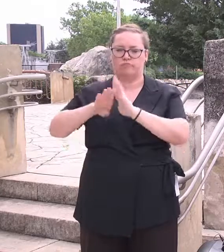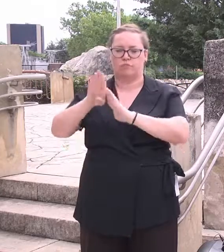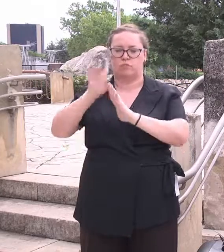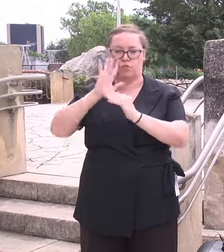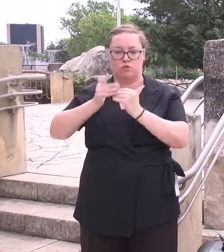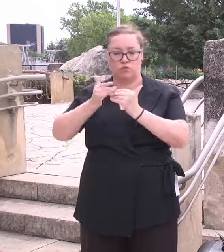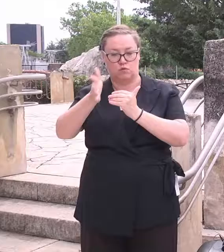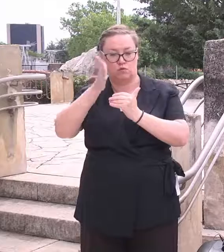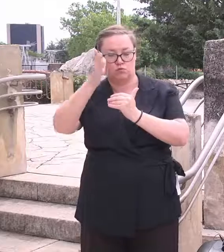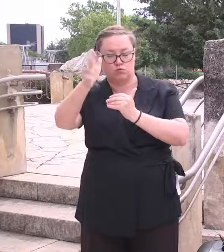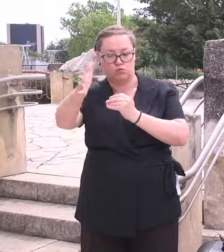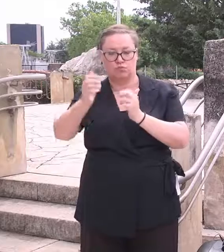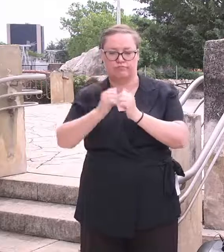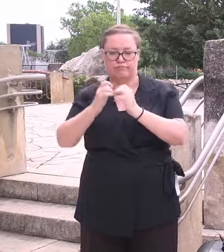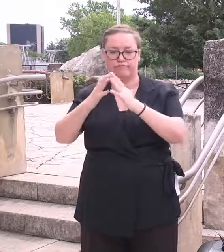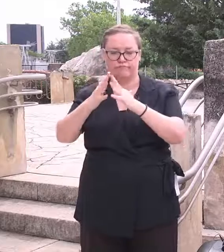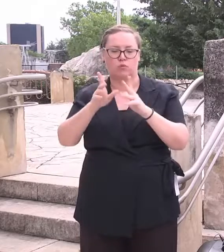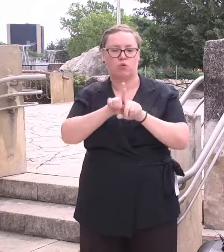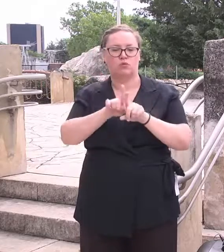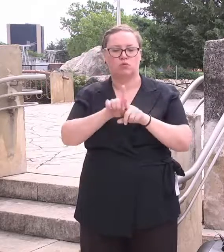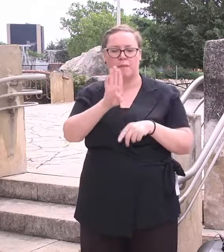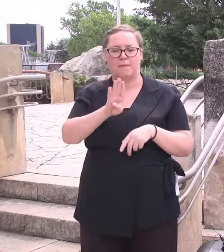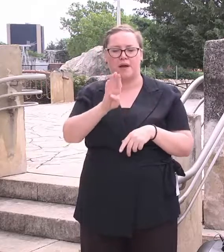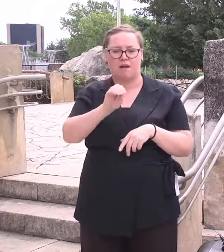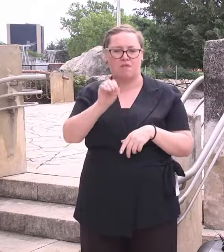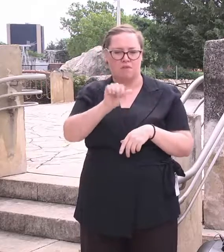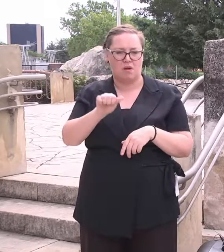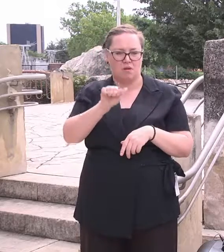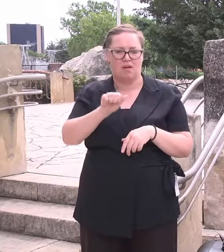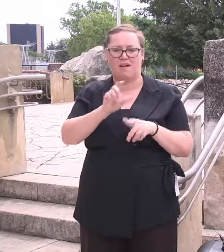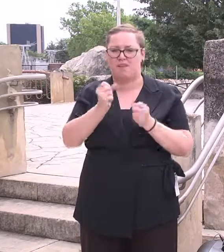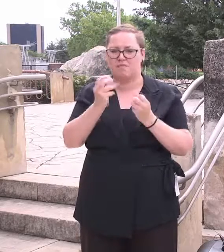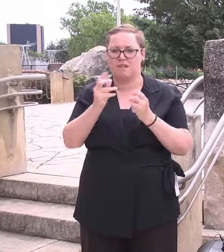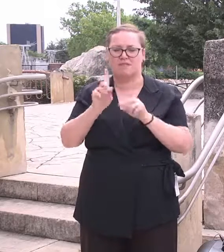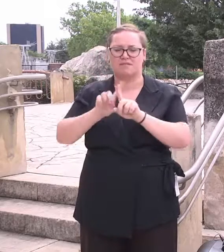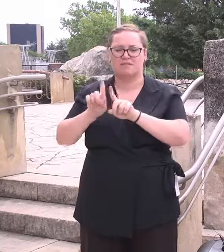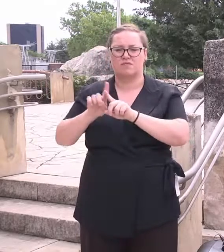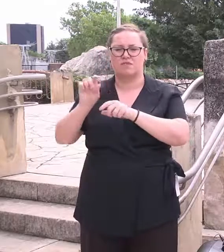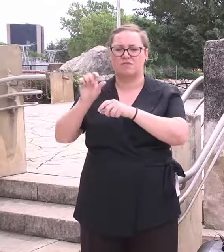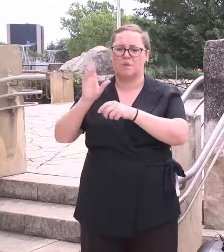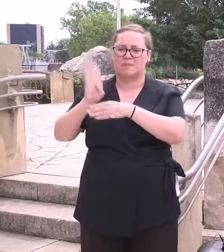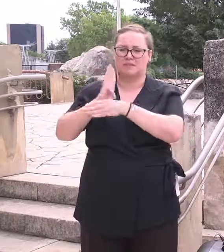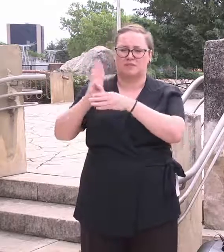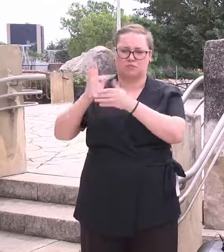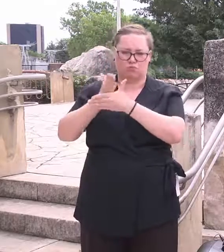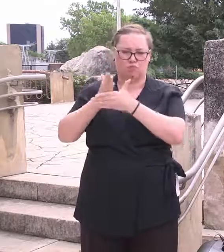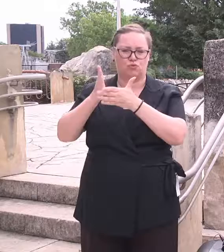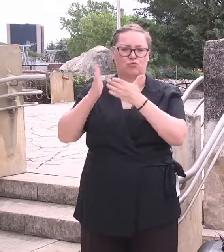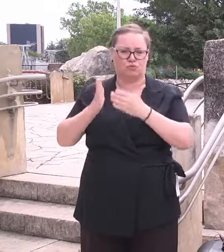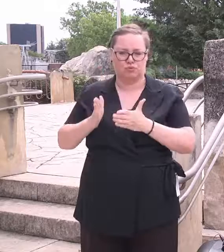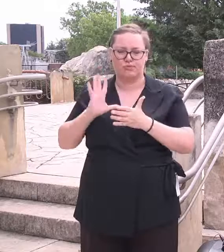also the bank uh Bank of America and a number of employer Partners uh that have participated in